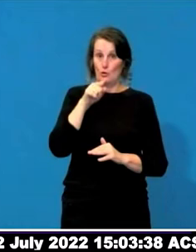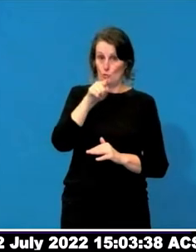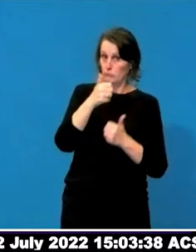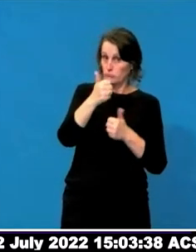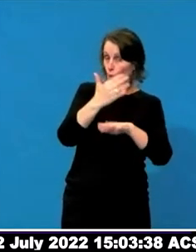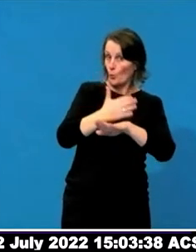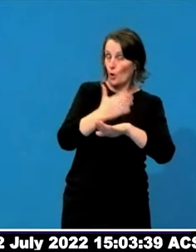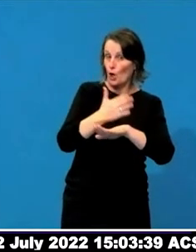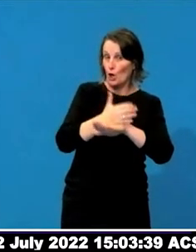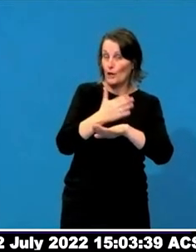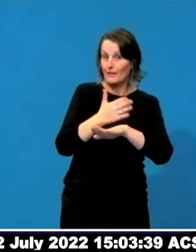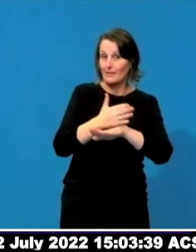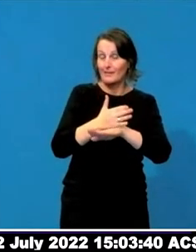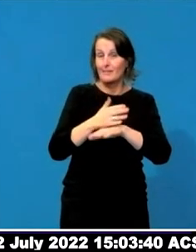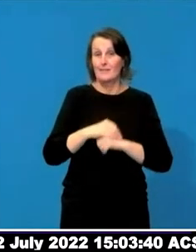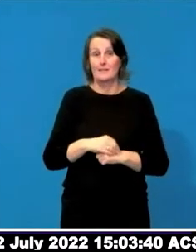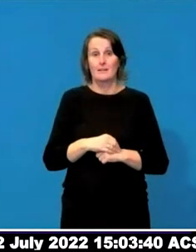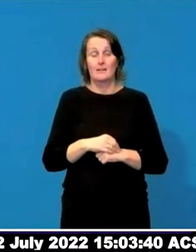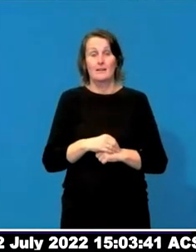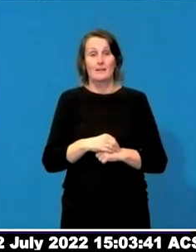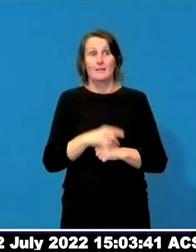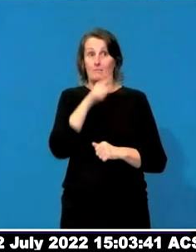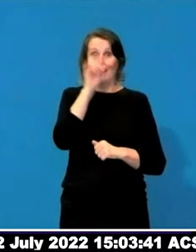And they don't make any criticism whatsoever, but they do point out